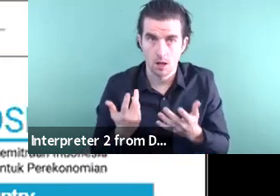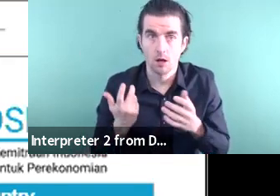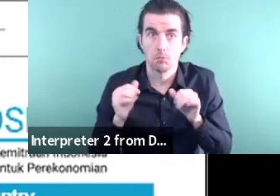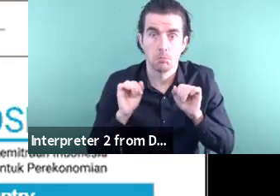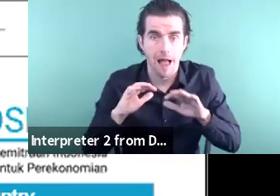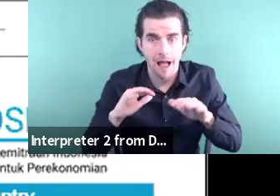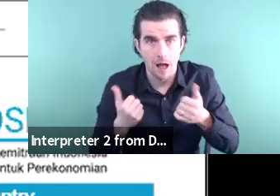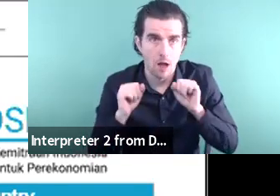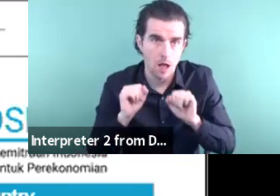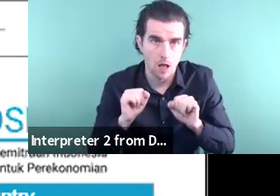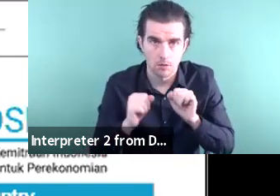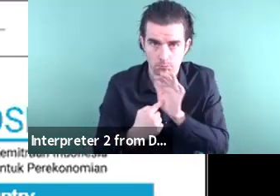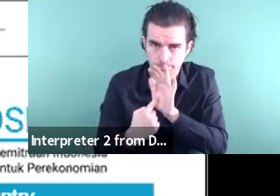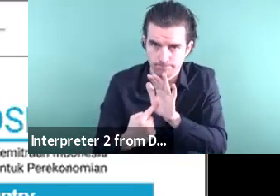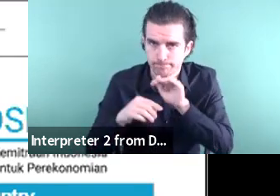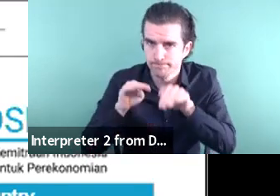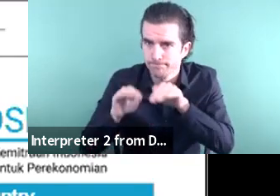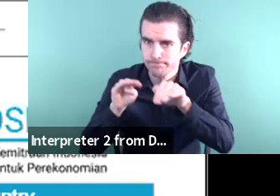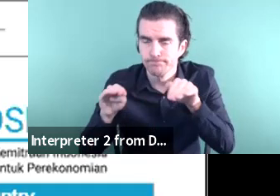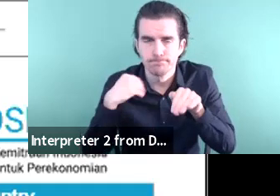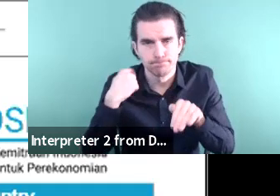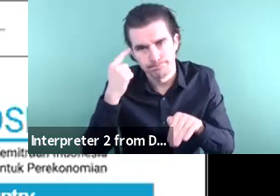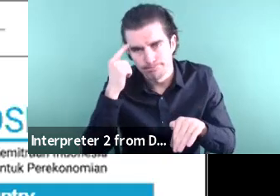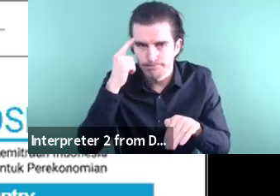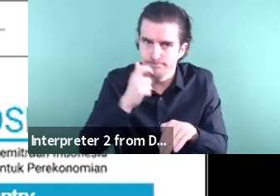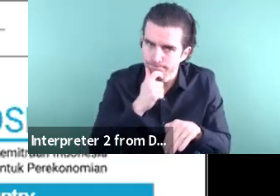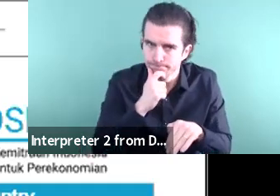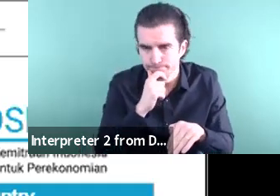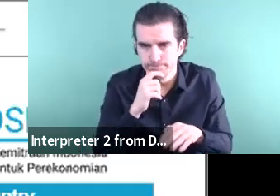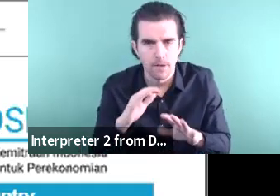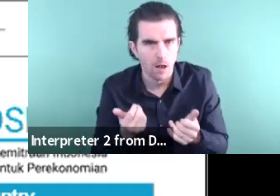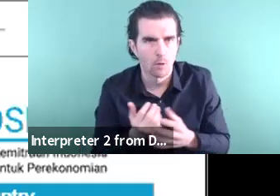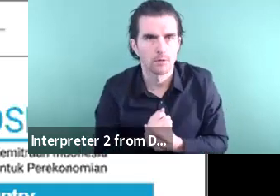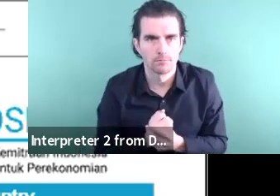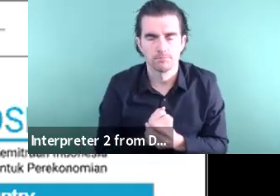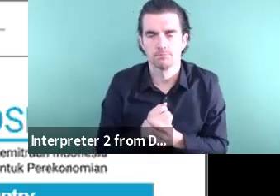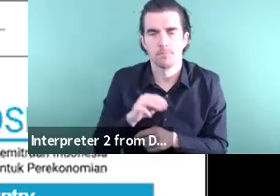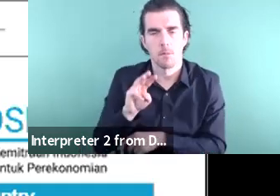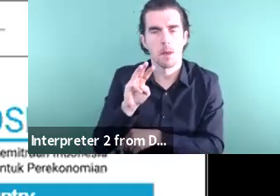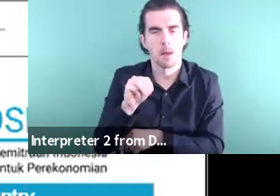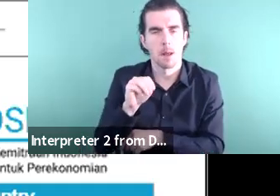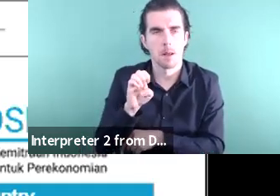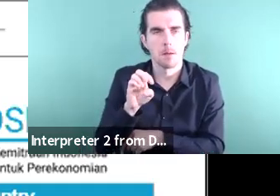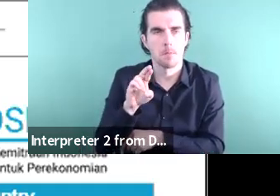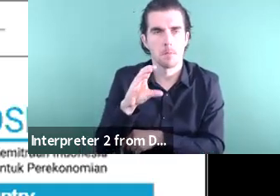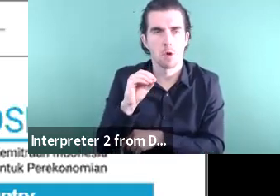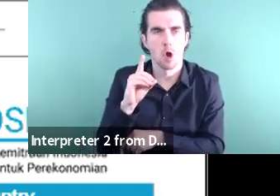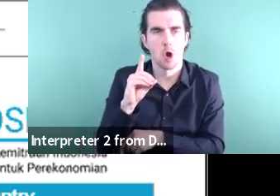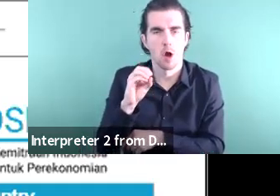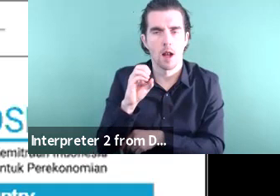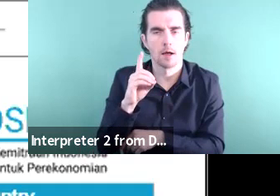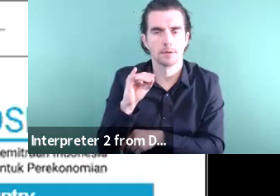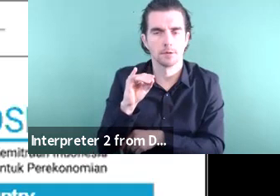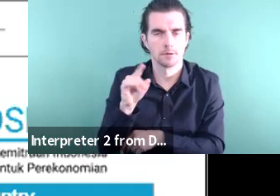disabilities, so it's disability benefits but the proportion is very small and it is only given to